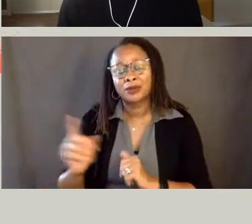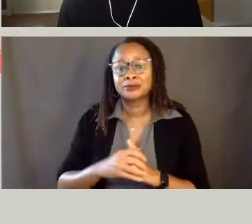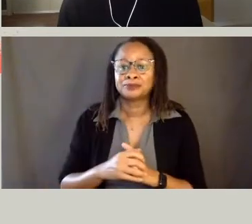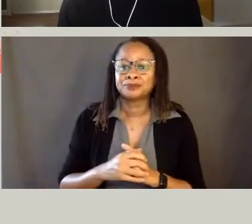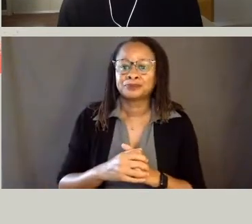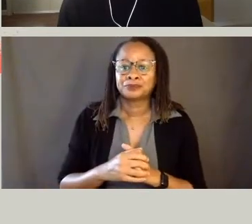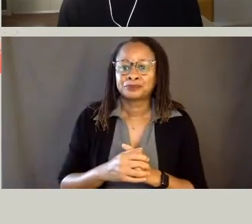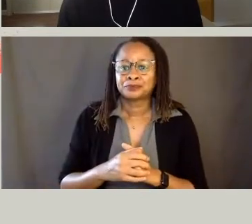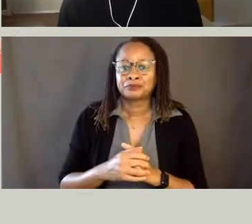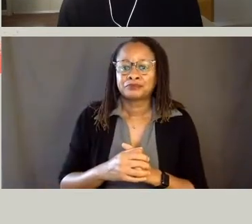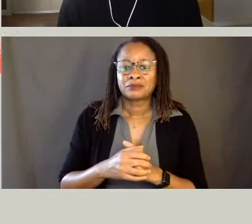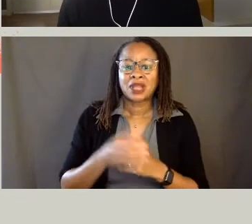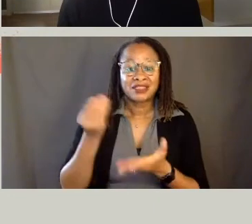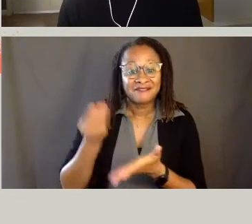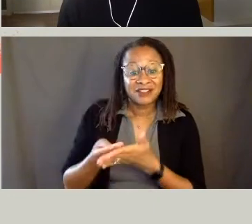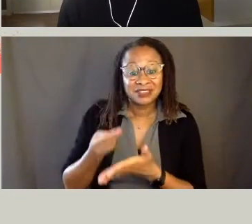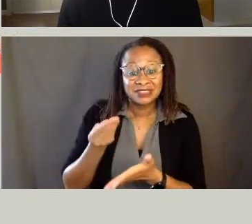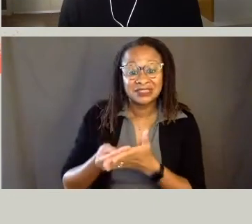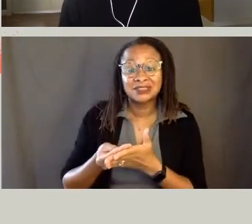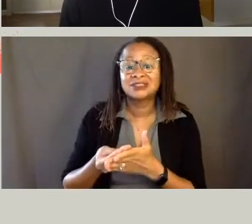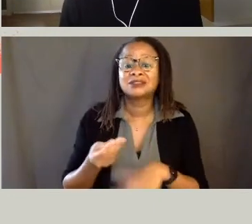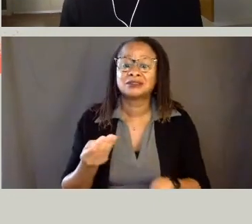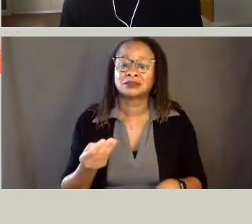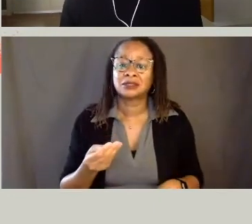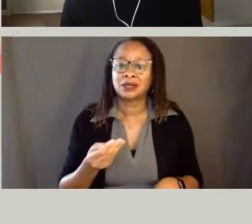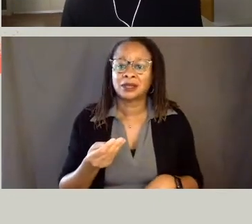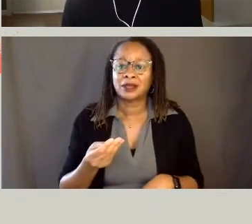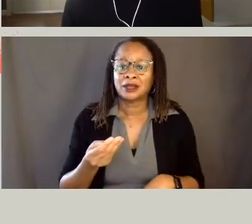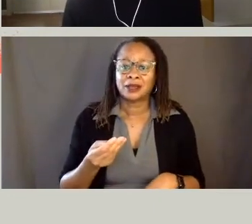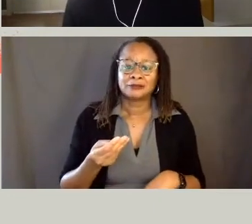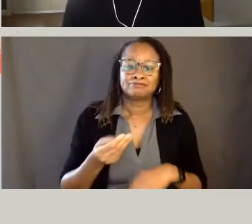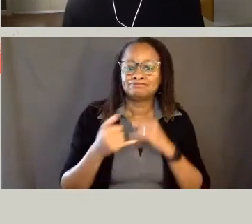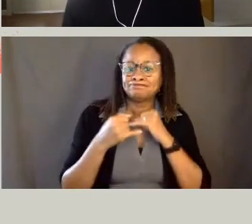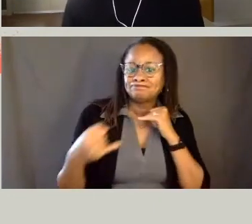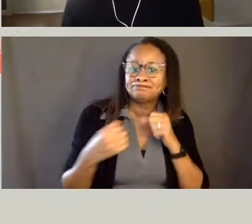there is the funding, there is the strands that will support this work.